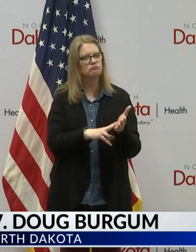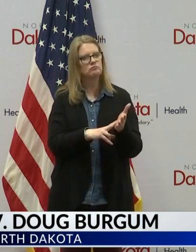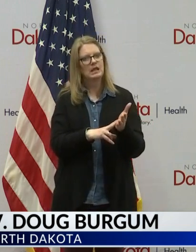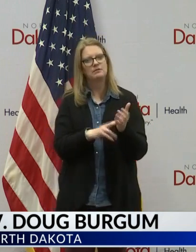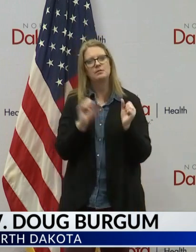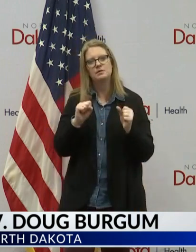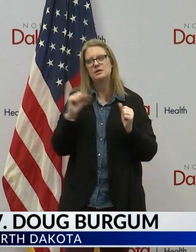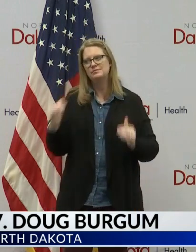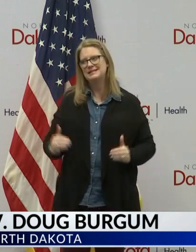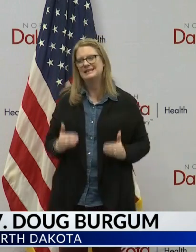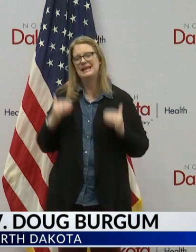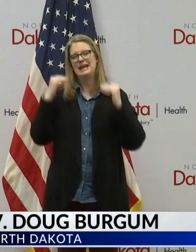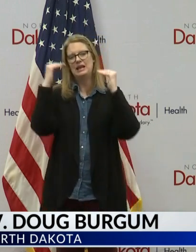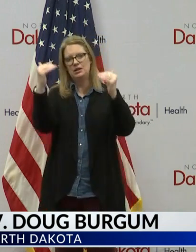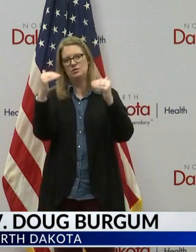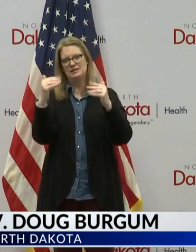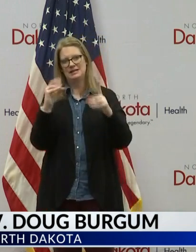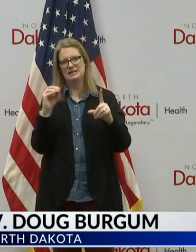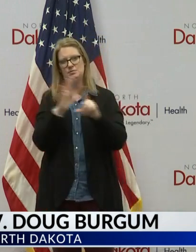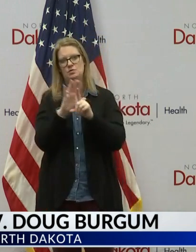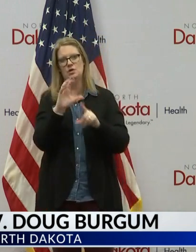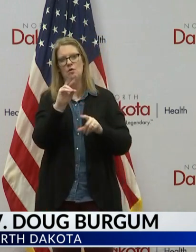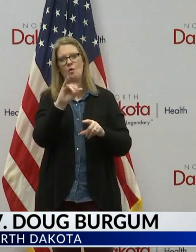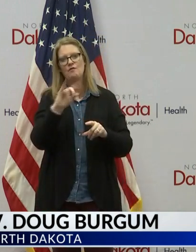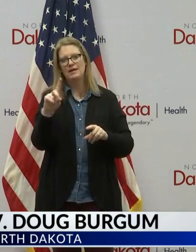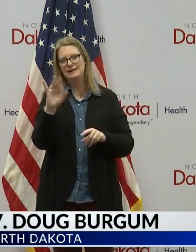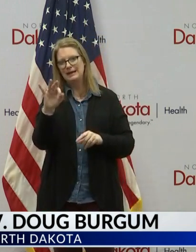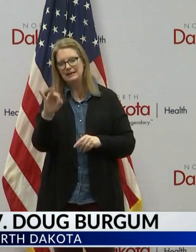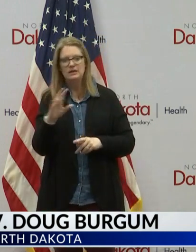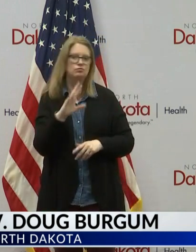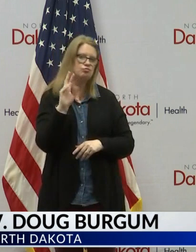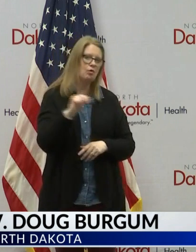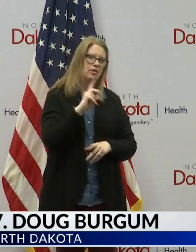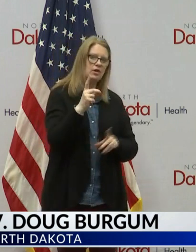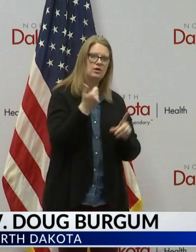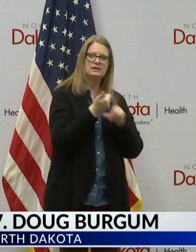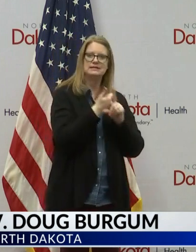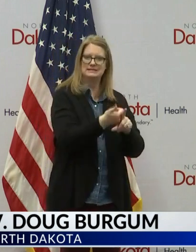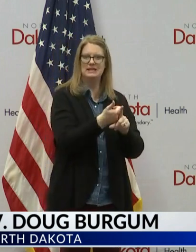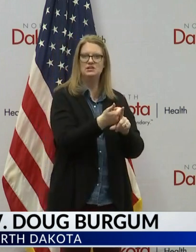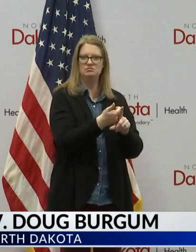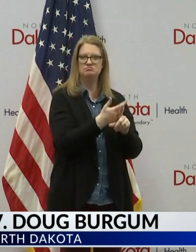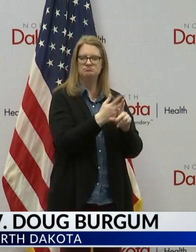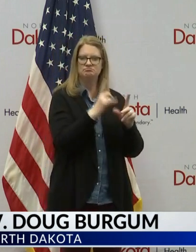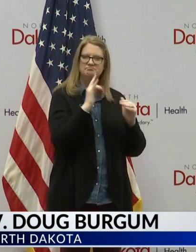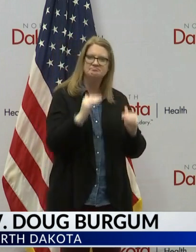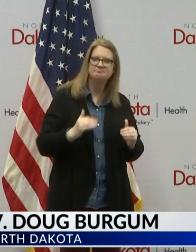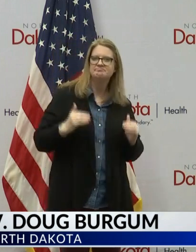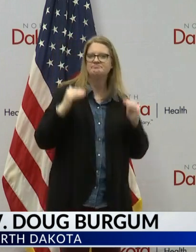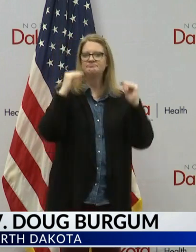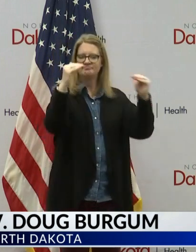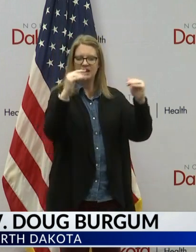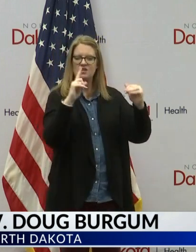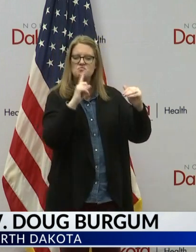INDIVIDUAL WHO TESTED POSITIVE. THE WORK ENVIRONMENTS OF THOSE WHO HAVE A POTENTIAL SIGNIFICANT INCREASE TO